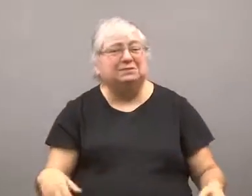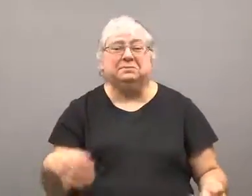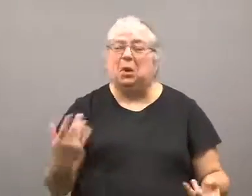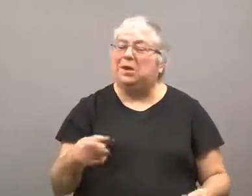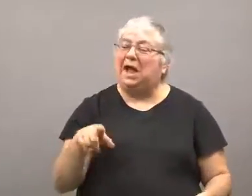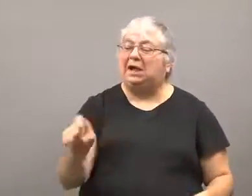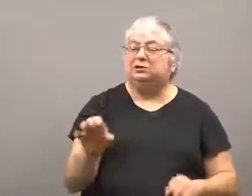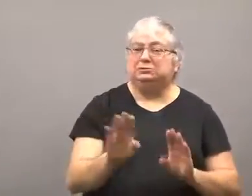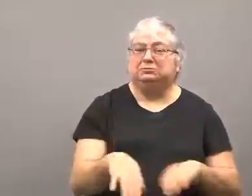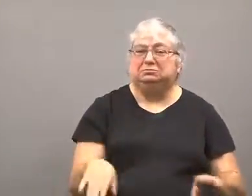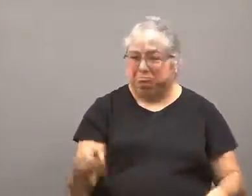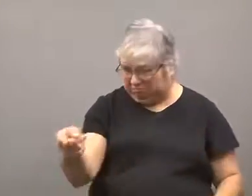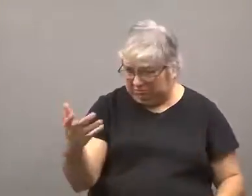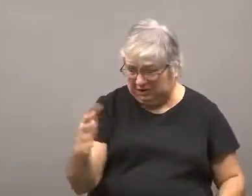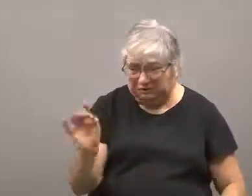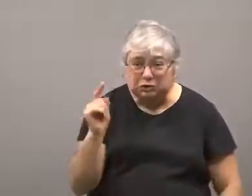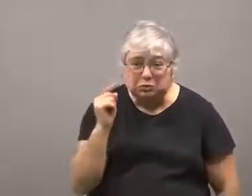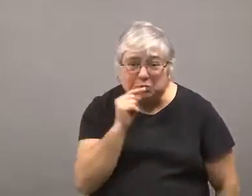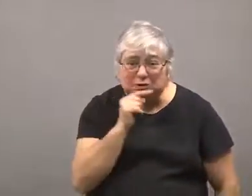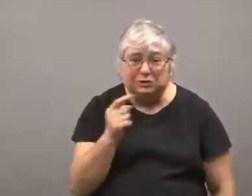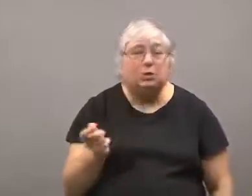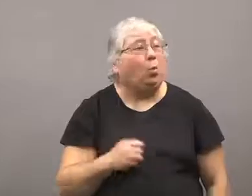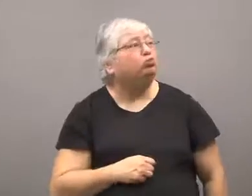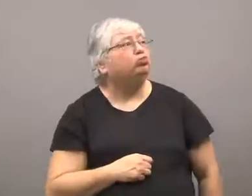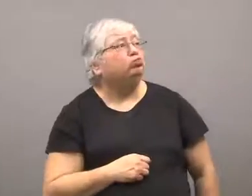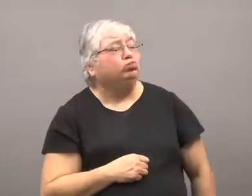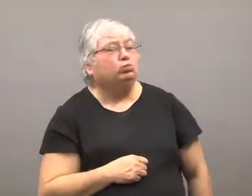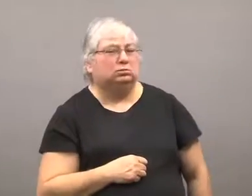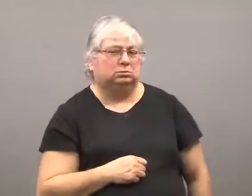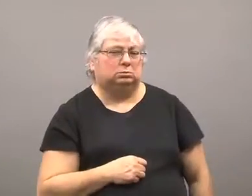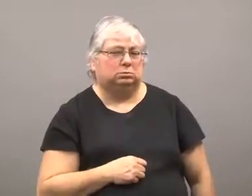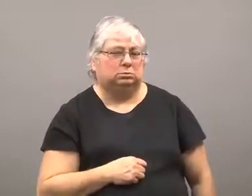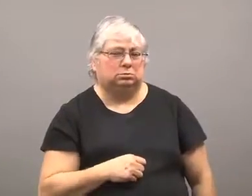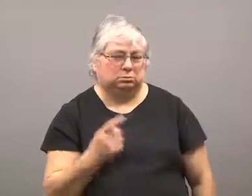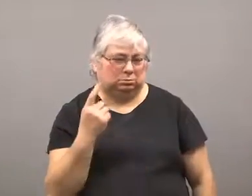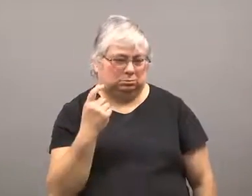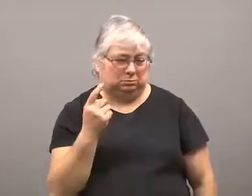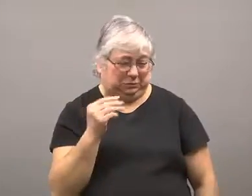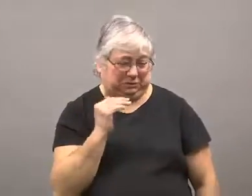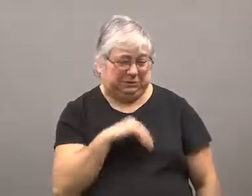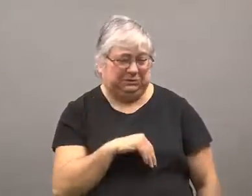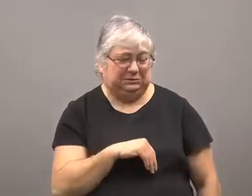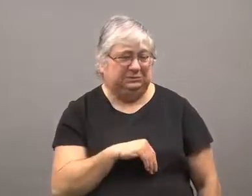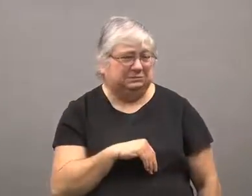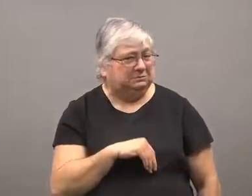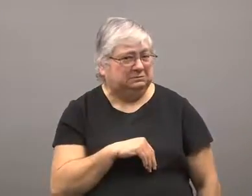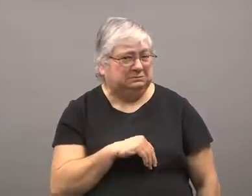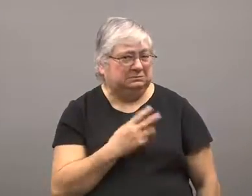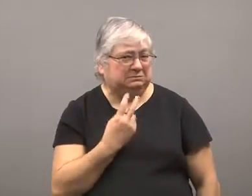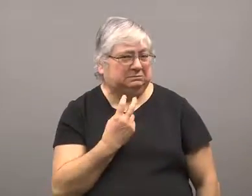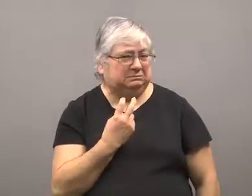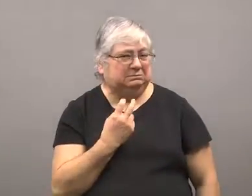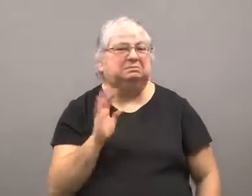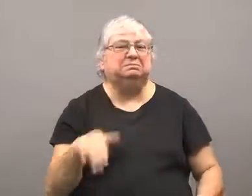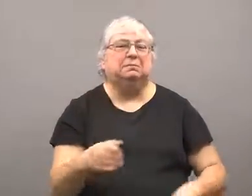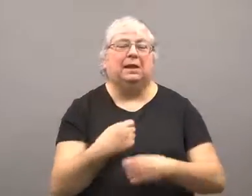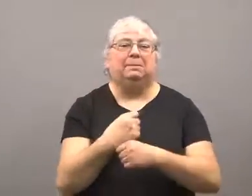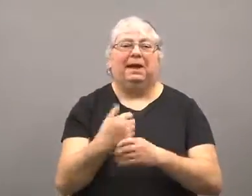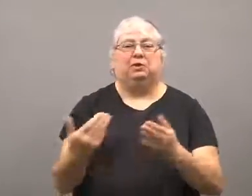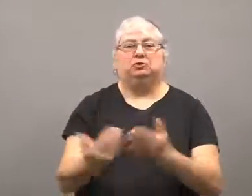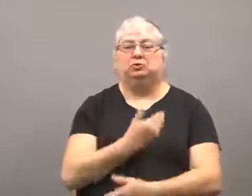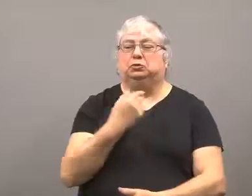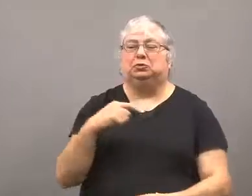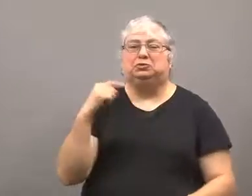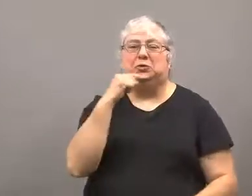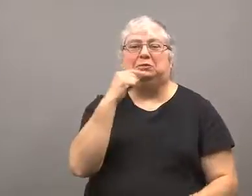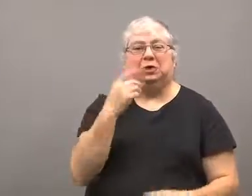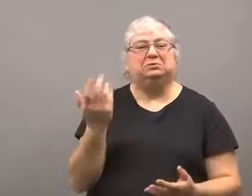He would ask them if they brushed, and they would say yes. He wasn't so sure.